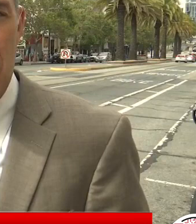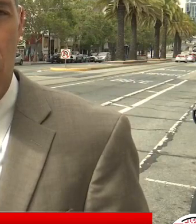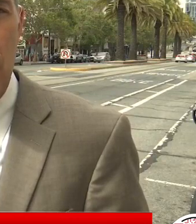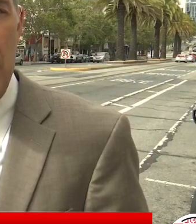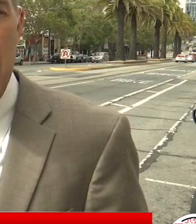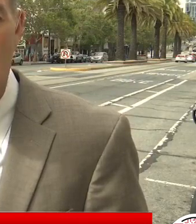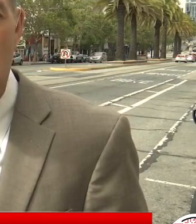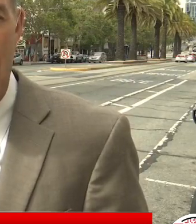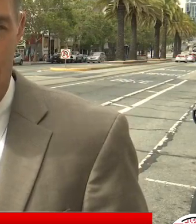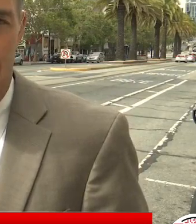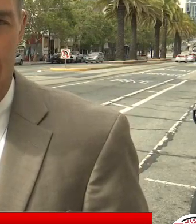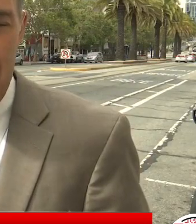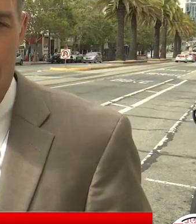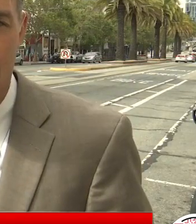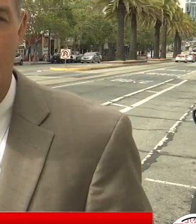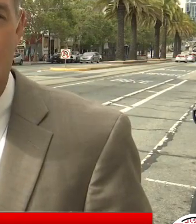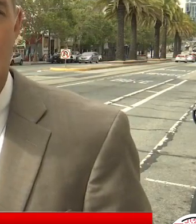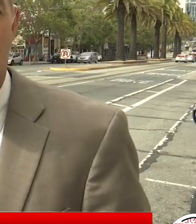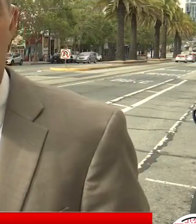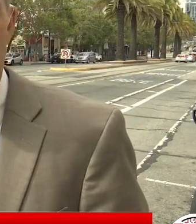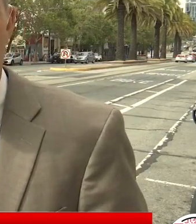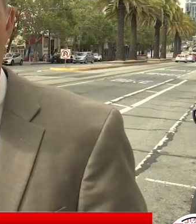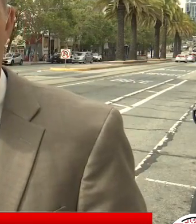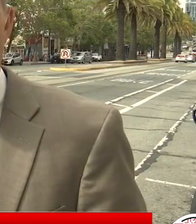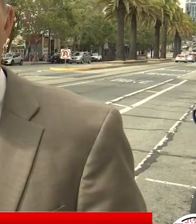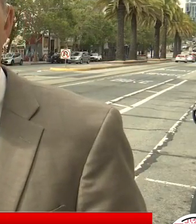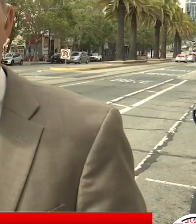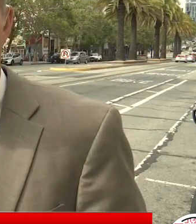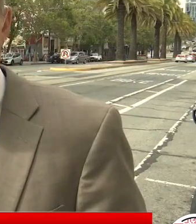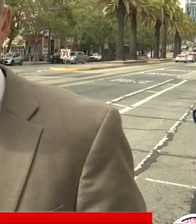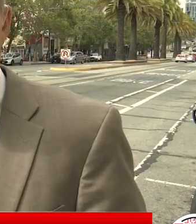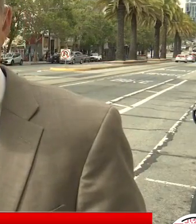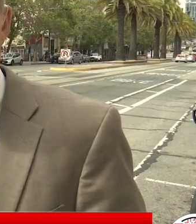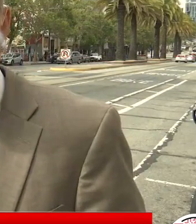OF WHETHER THEY'VE BEEN VACCINATED. SHE SAYS THE CITY IS REVIEWING GUIDELINES AND WILL LIKELY UPDATE GUIDELINES BUT